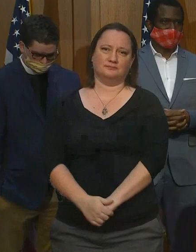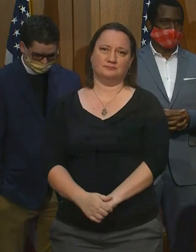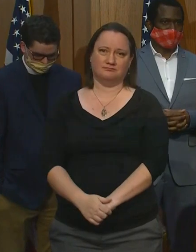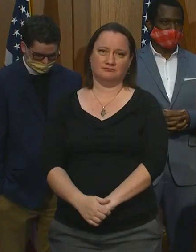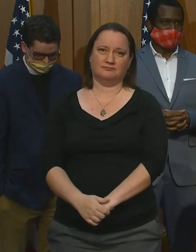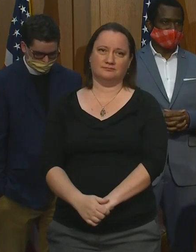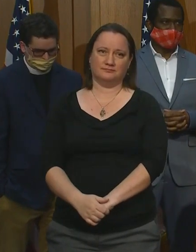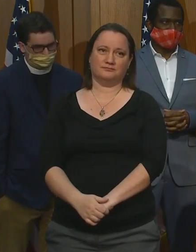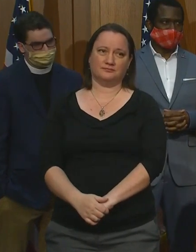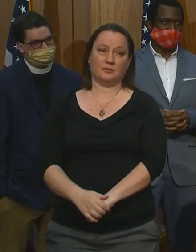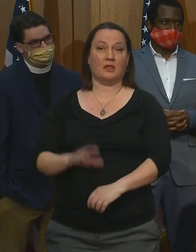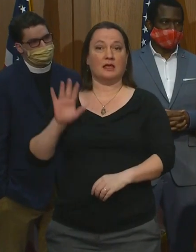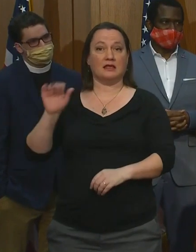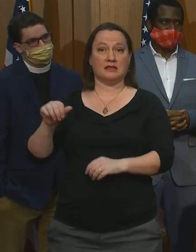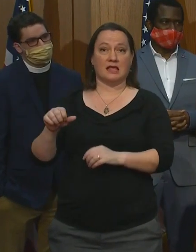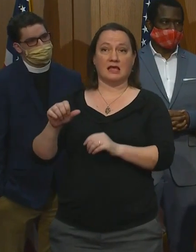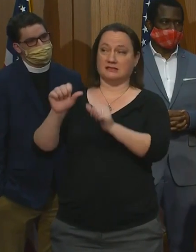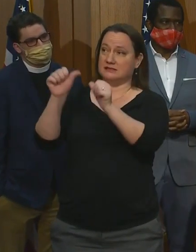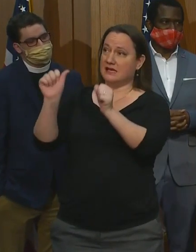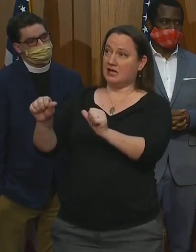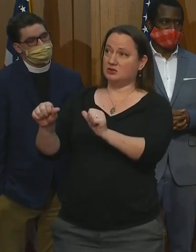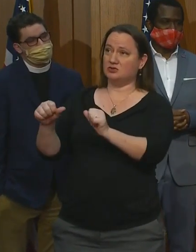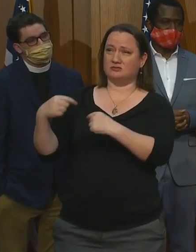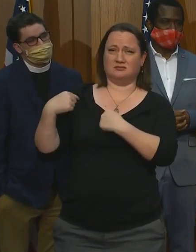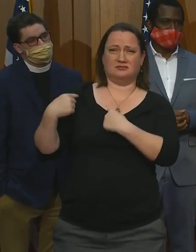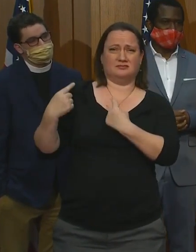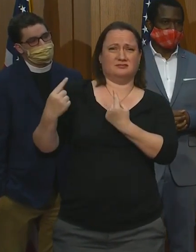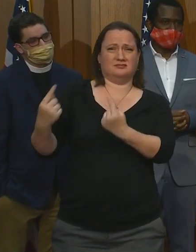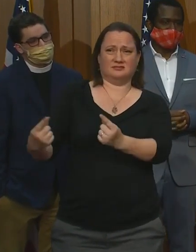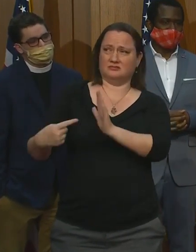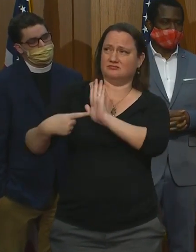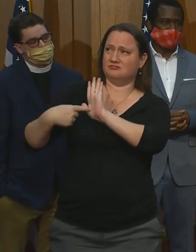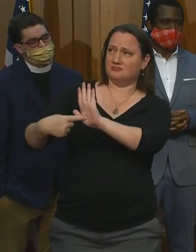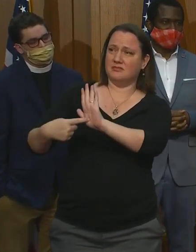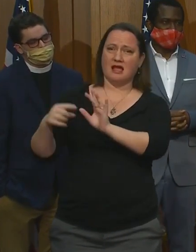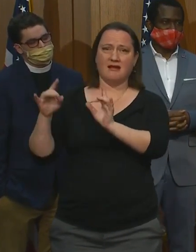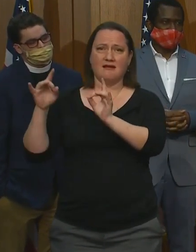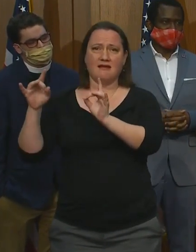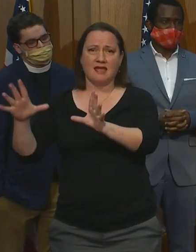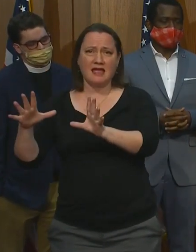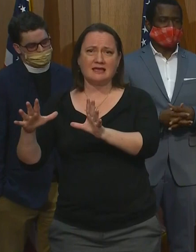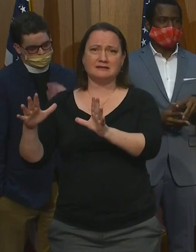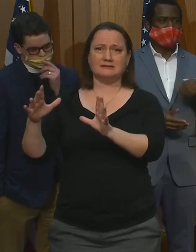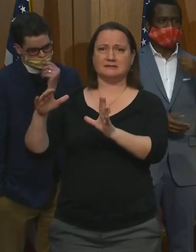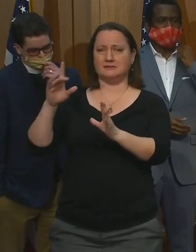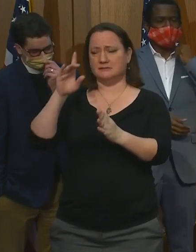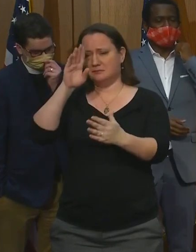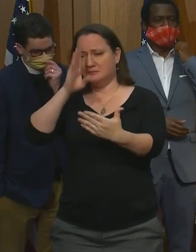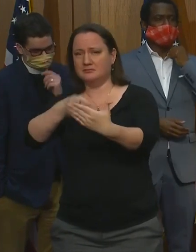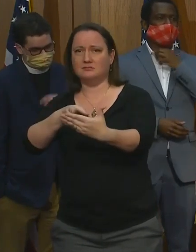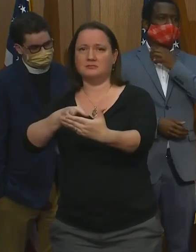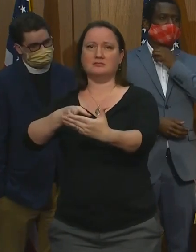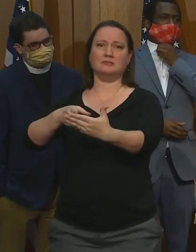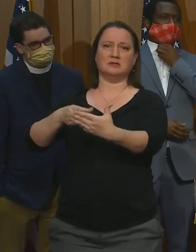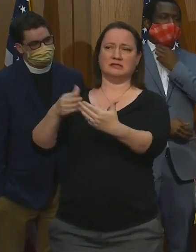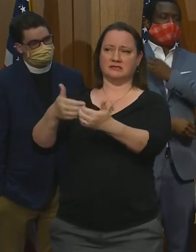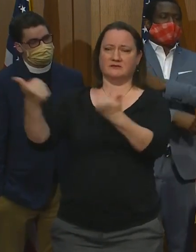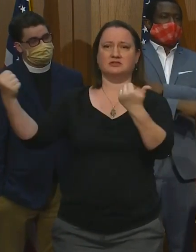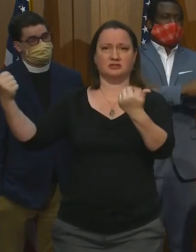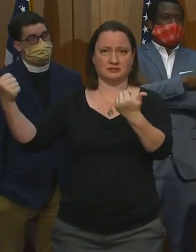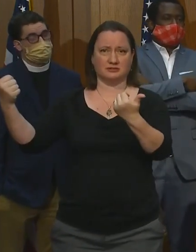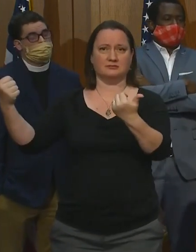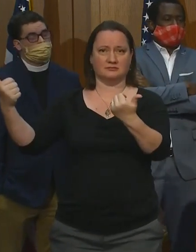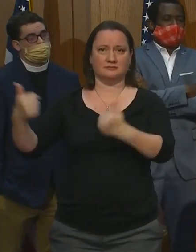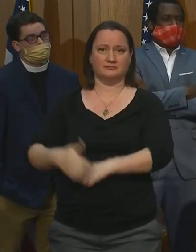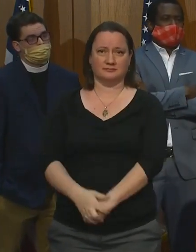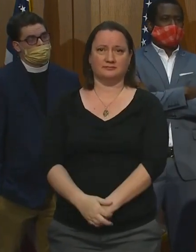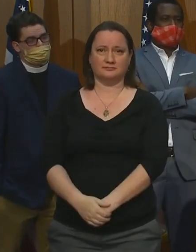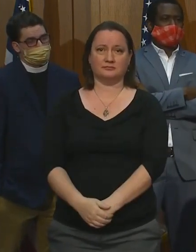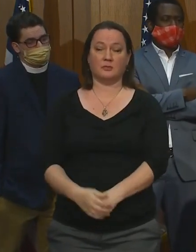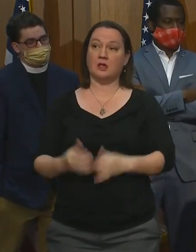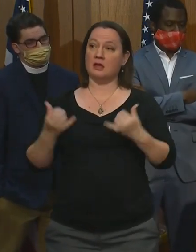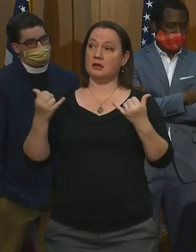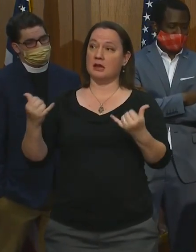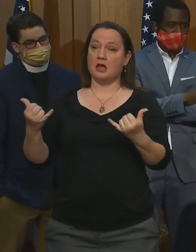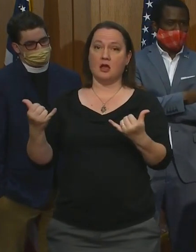ROBERT E. LEE. IT IS A SYMBOL